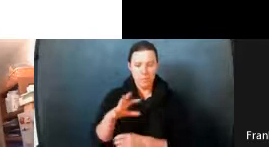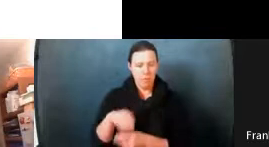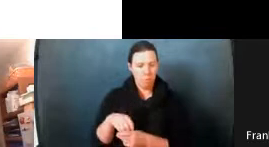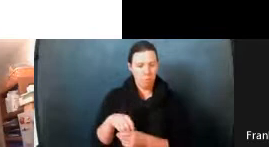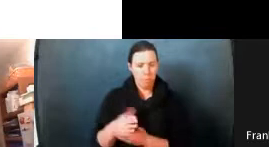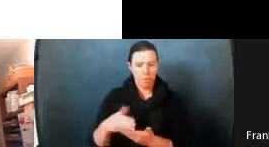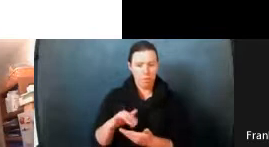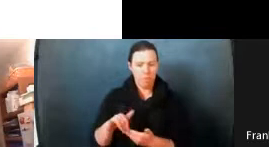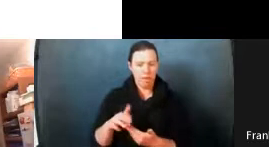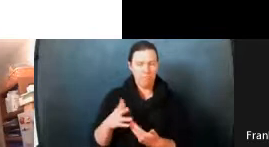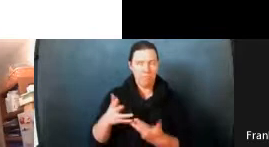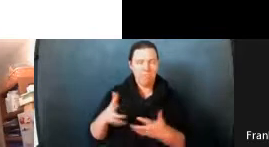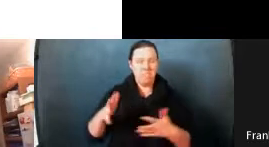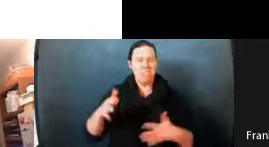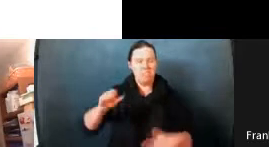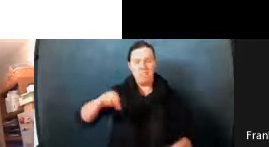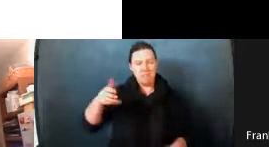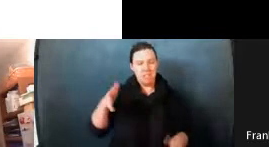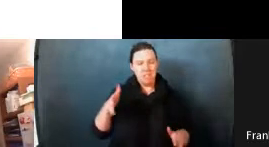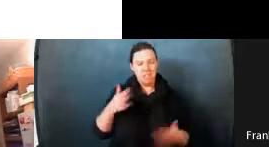That's all I have. Thank you so much. Bye.